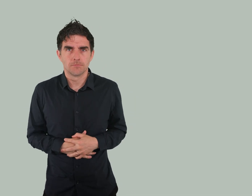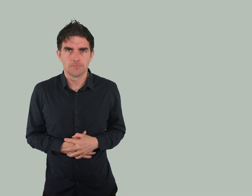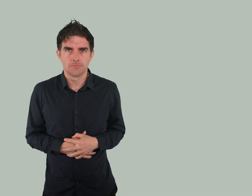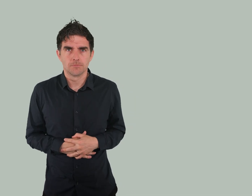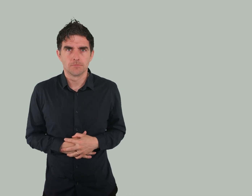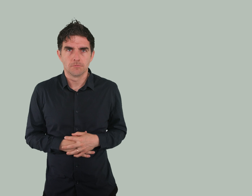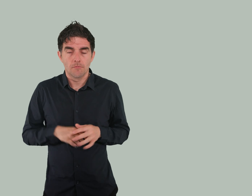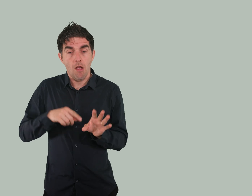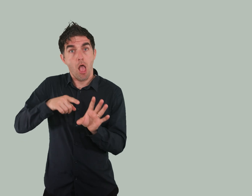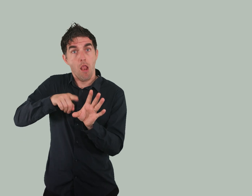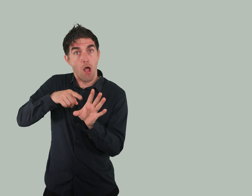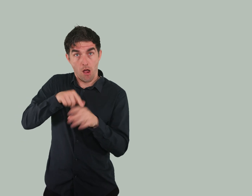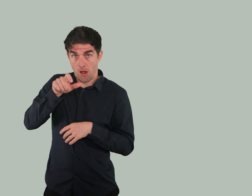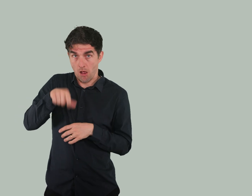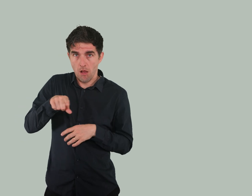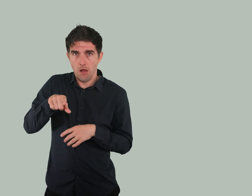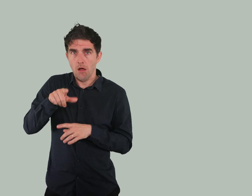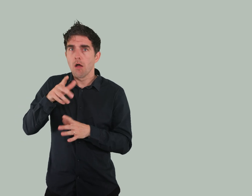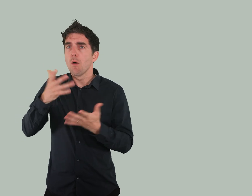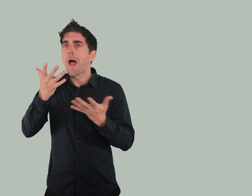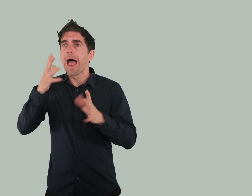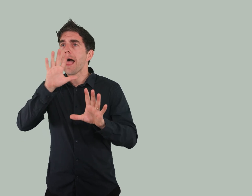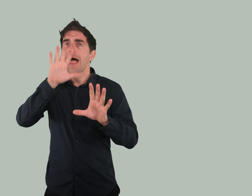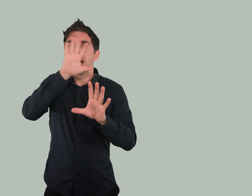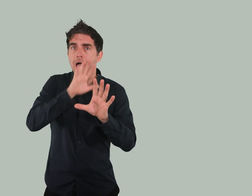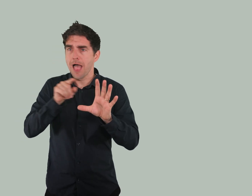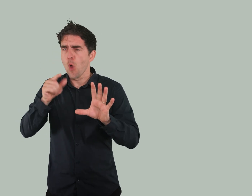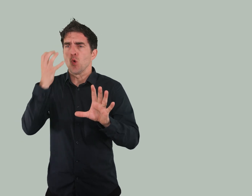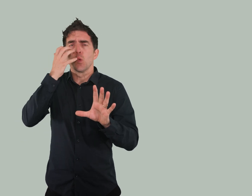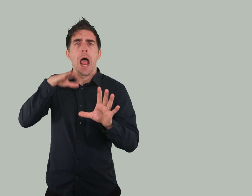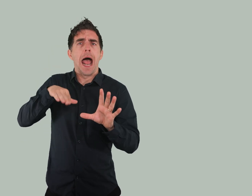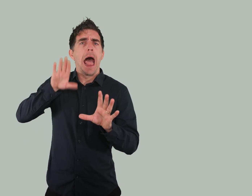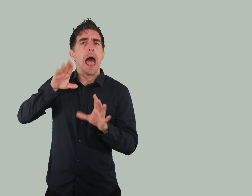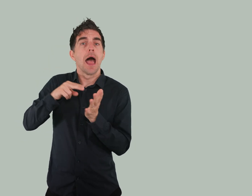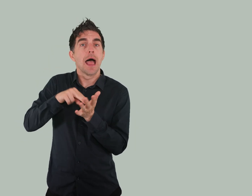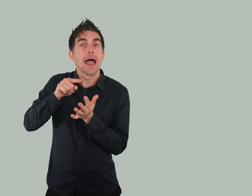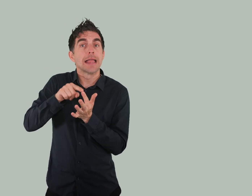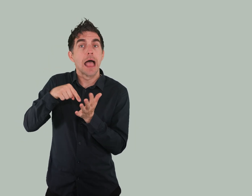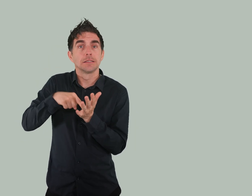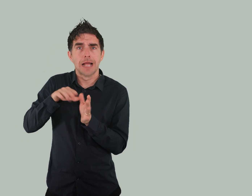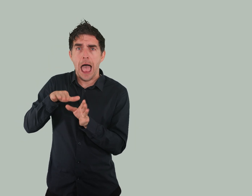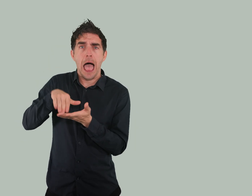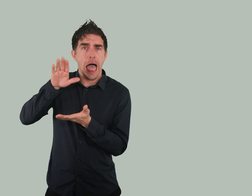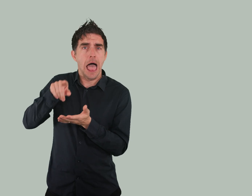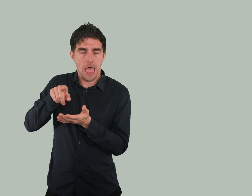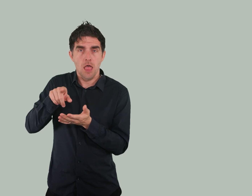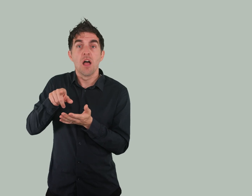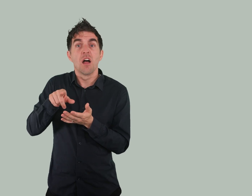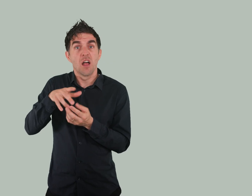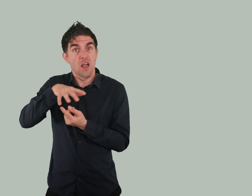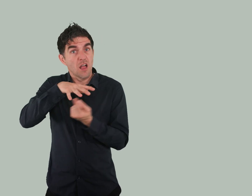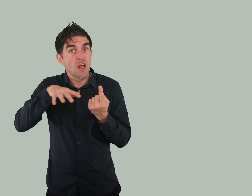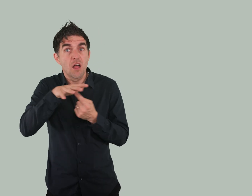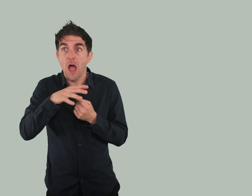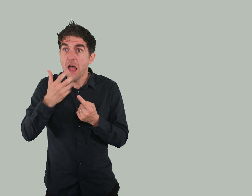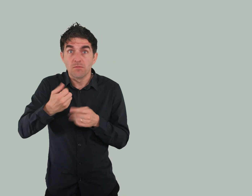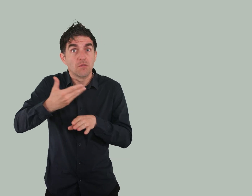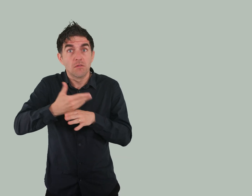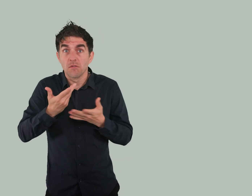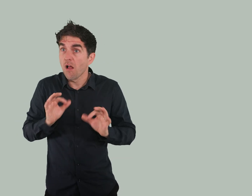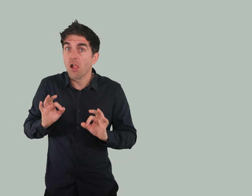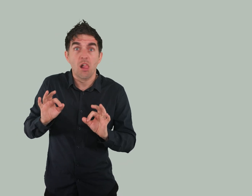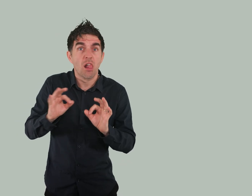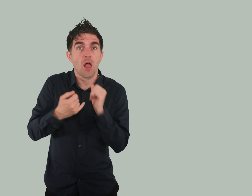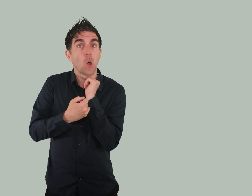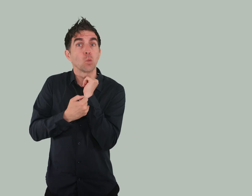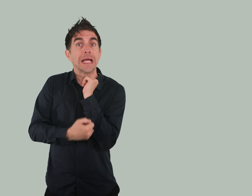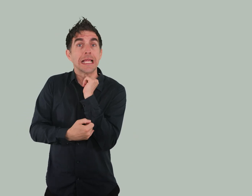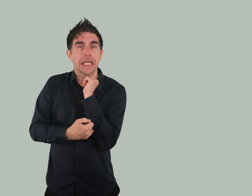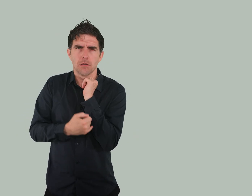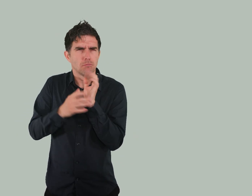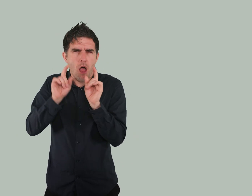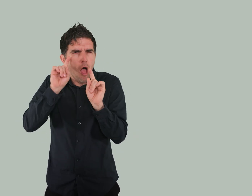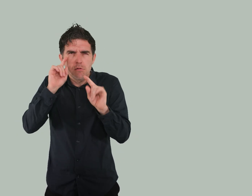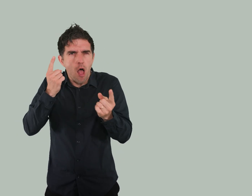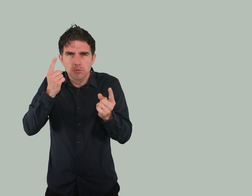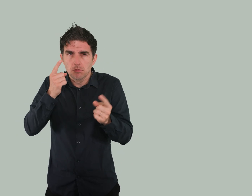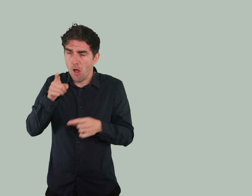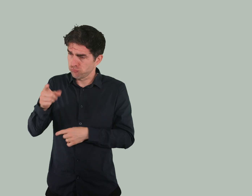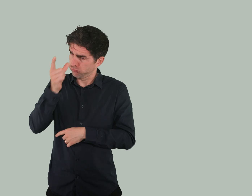A young person in a high-NEET area with weak local demand